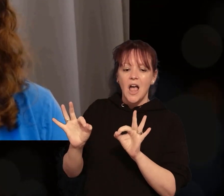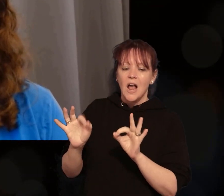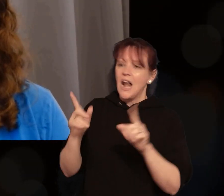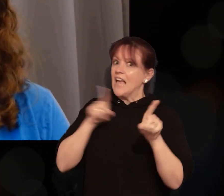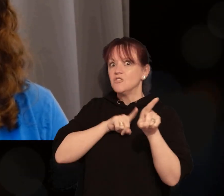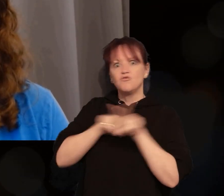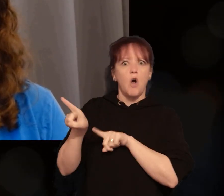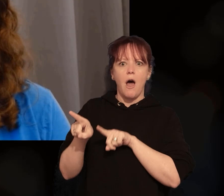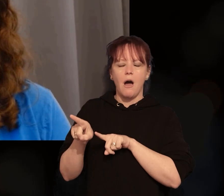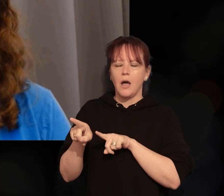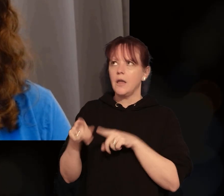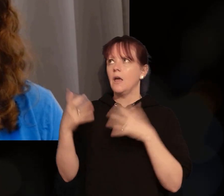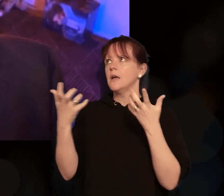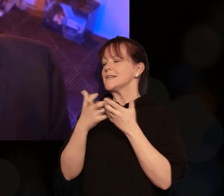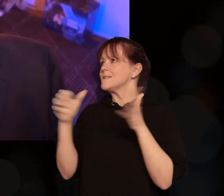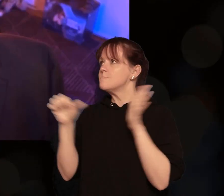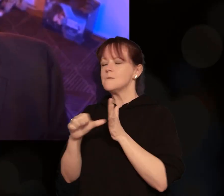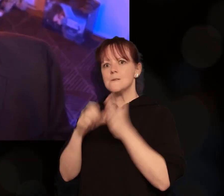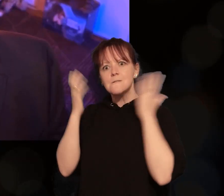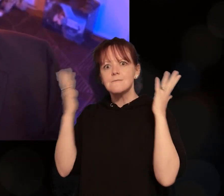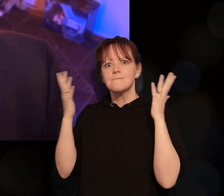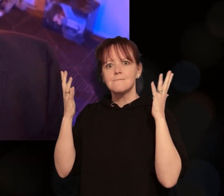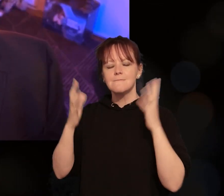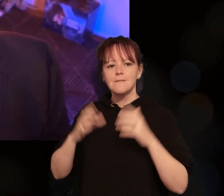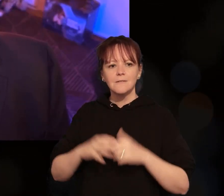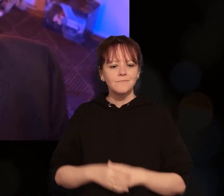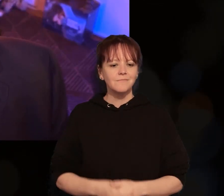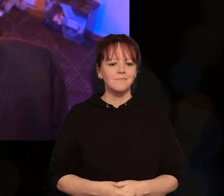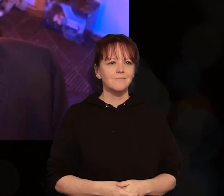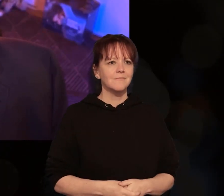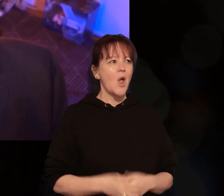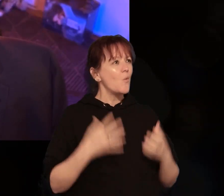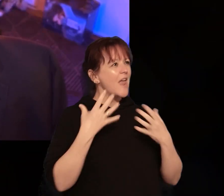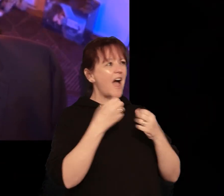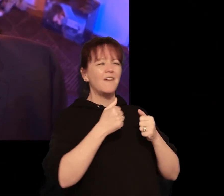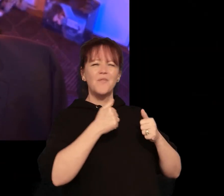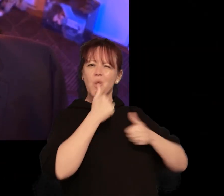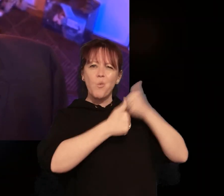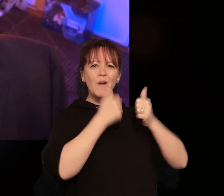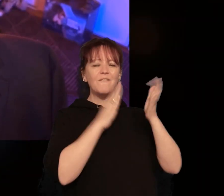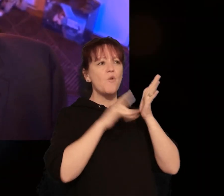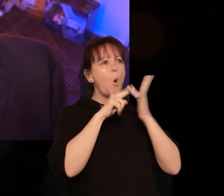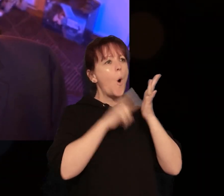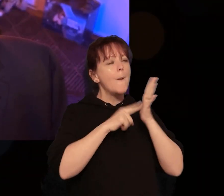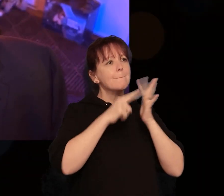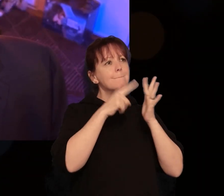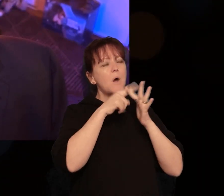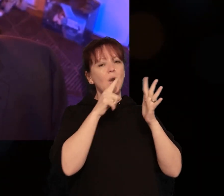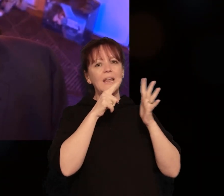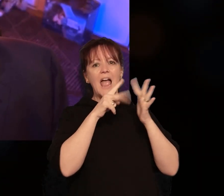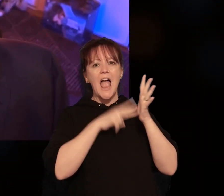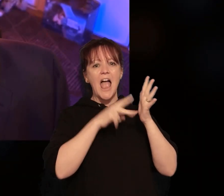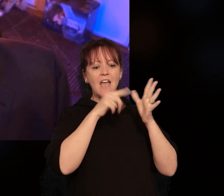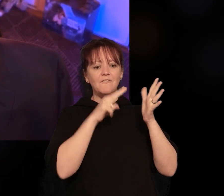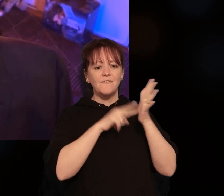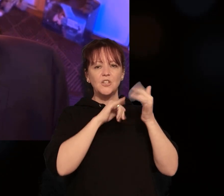Let's give it a try, how hard could it possibly be? We have the wonderful Mollie Evans, also known as LittleDemo...